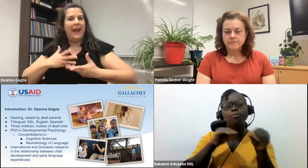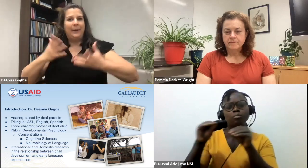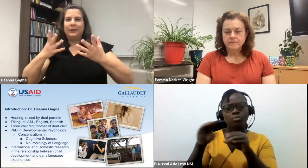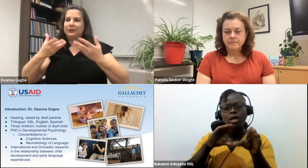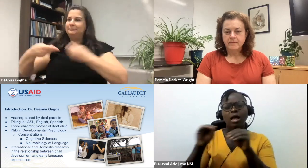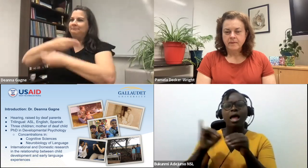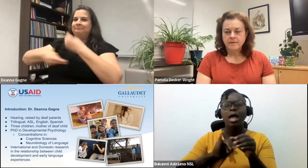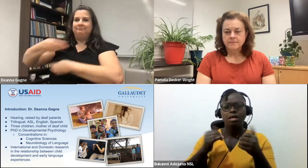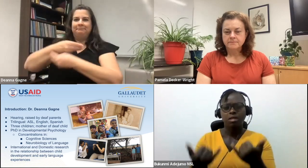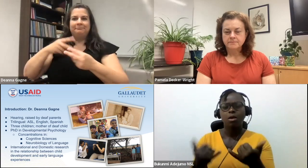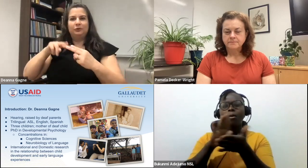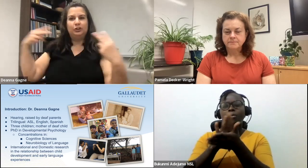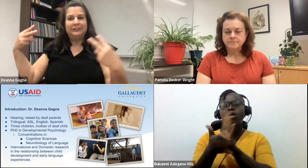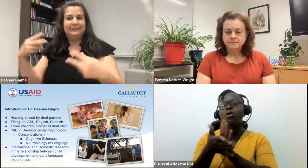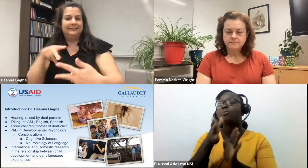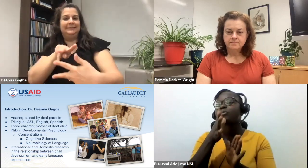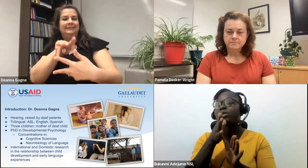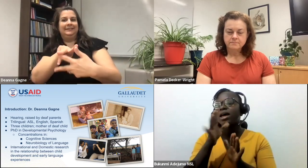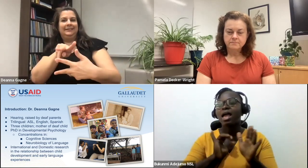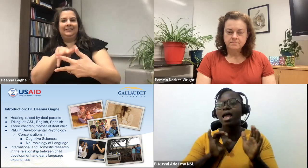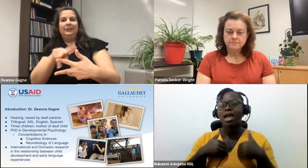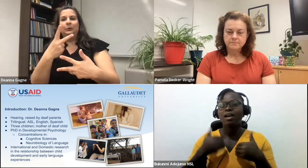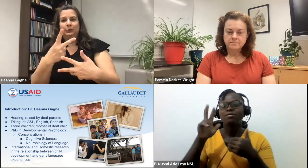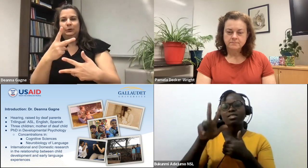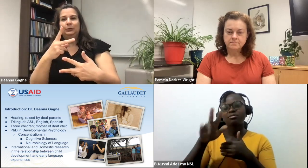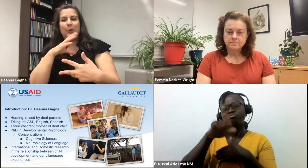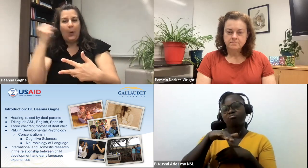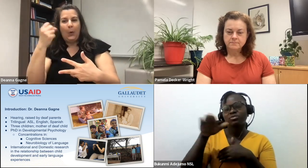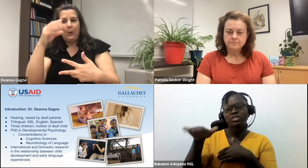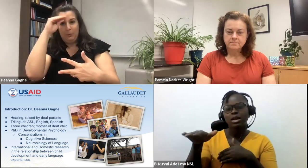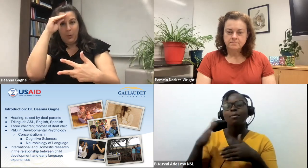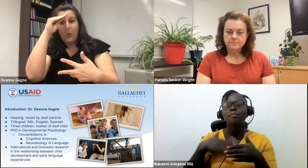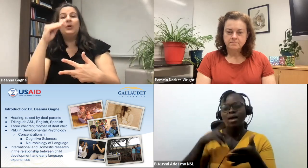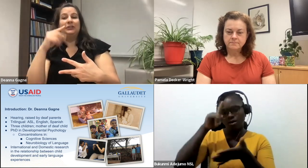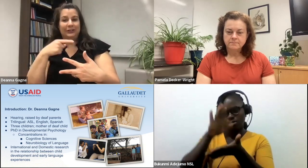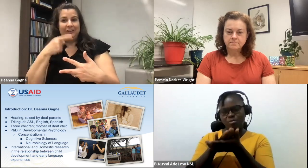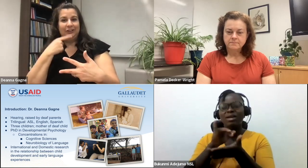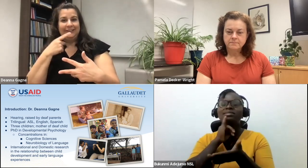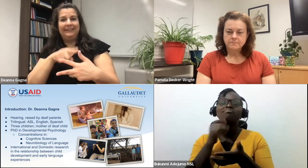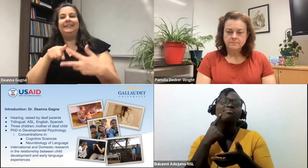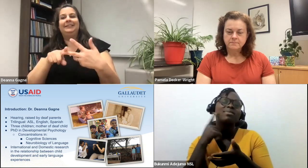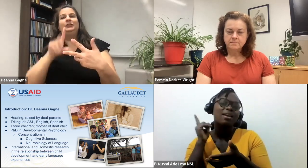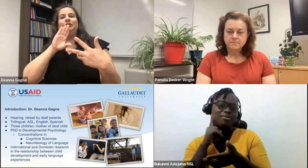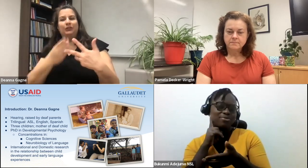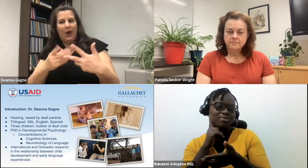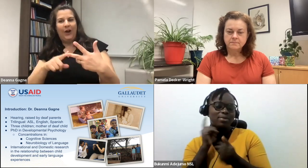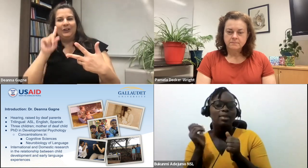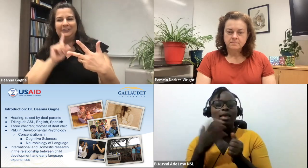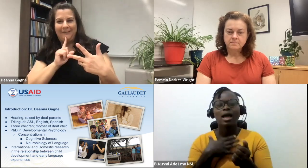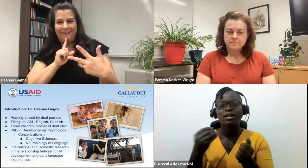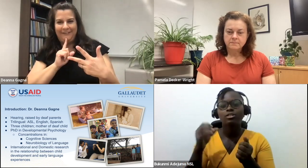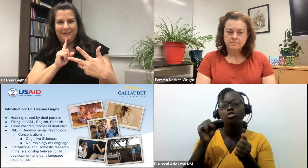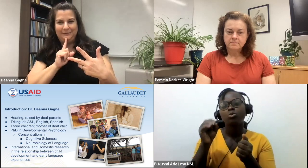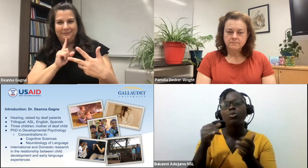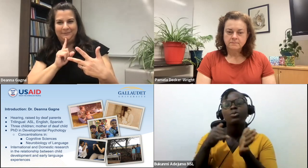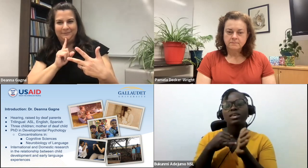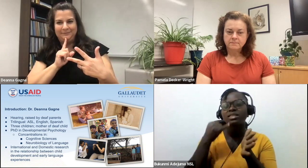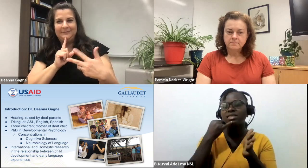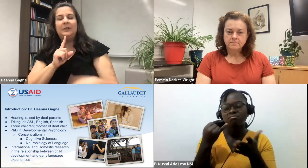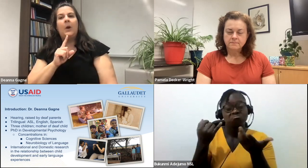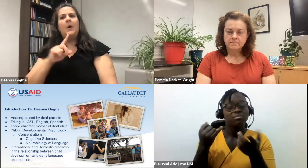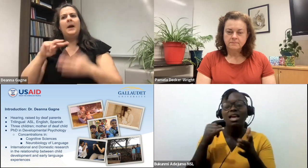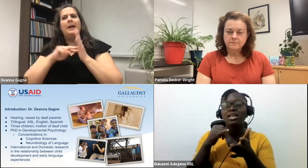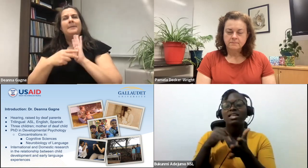And so it just so happened that our genes can change such that our 2 oldest kids boys are hearing, and my youngest child, the daughter is death.